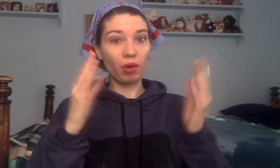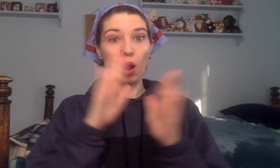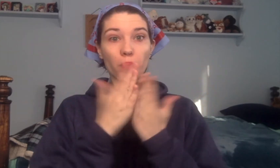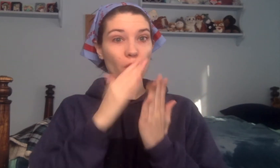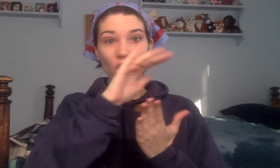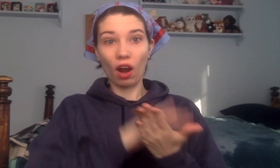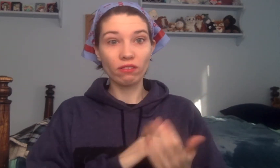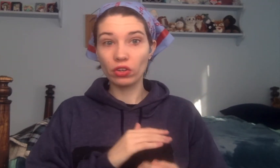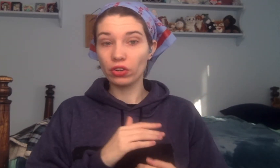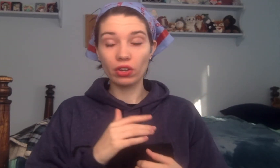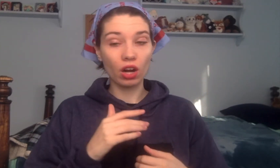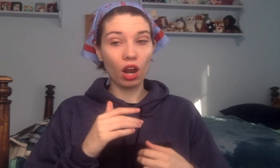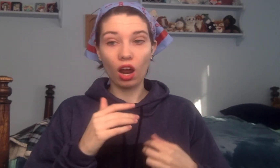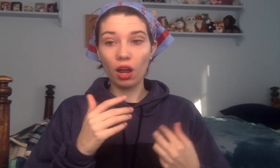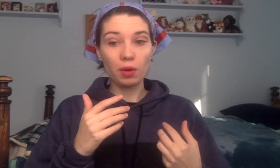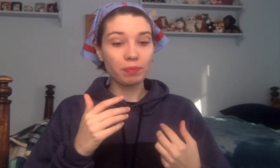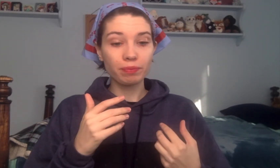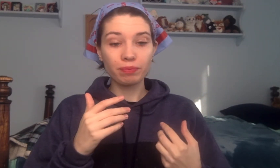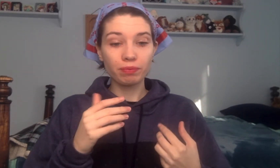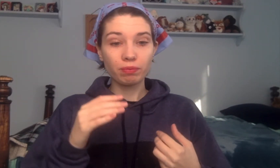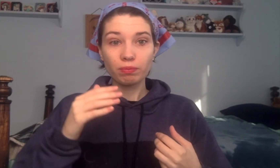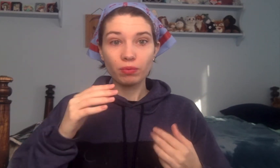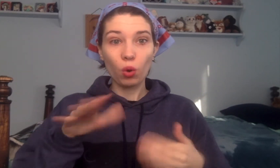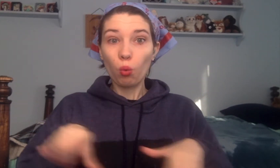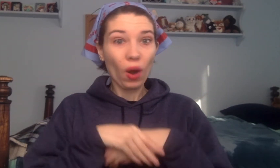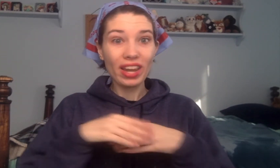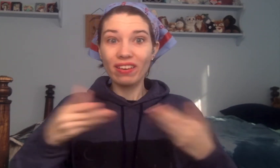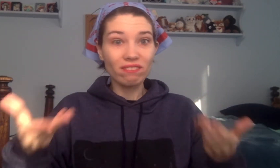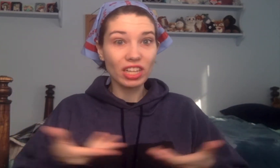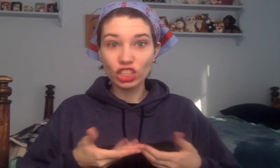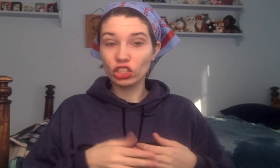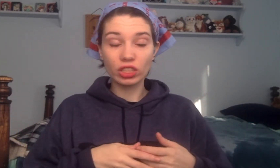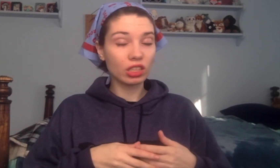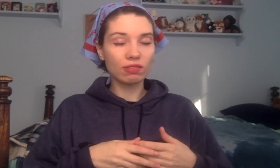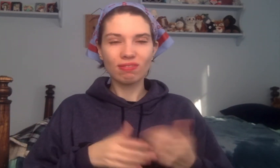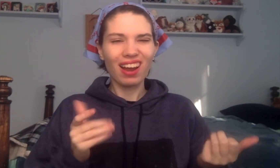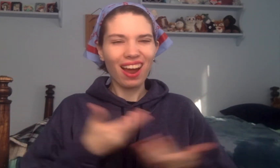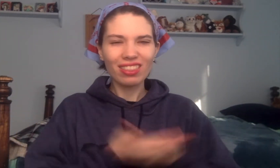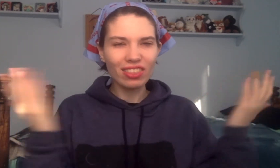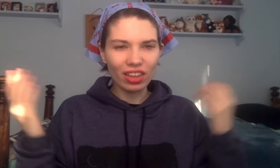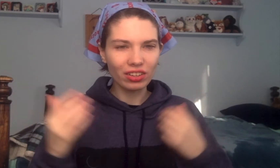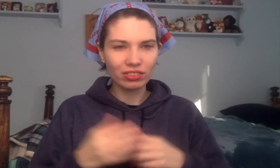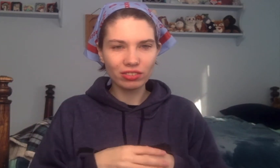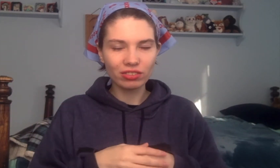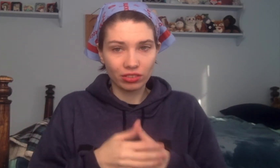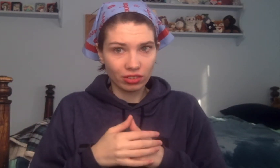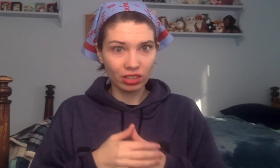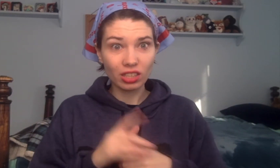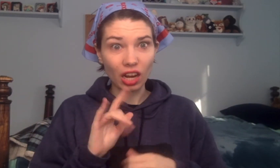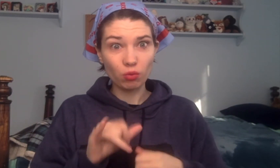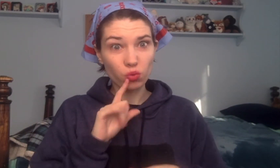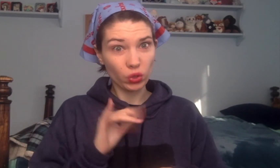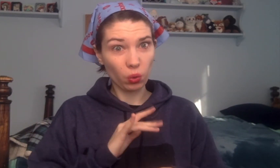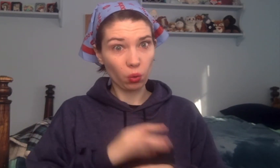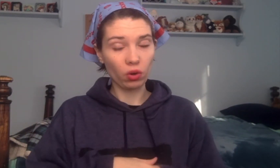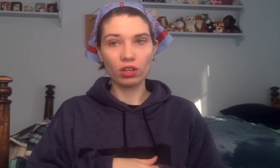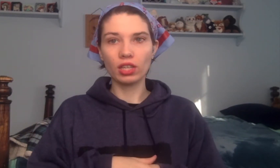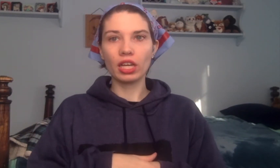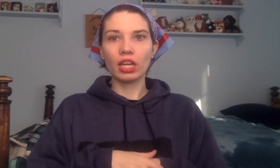book covers, wedding invitations, anything! That's really cool!